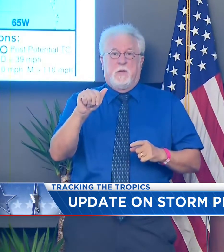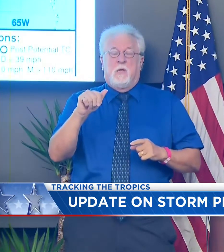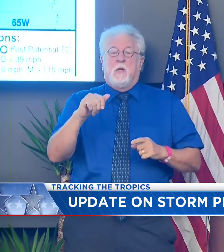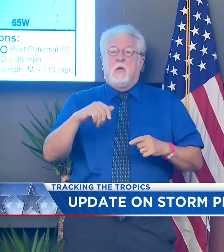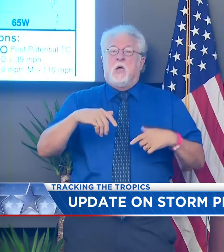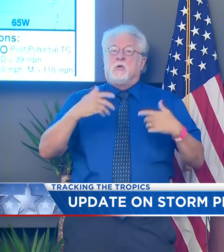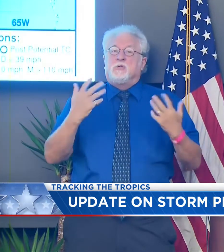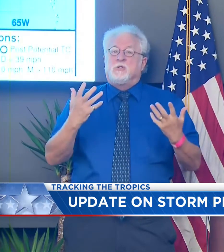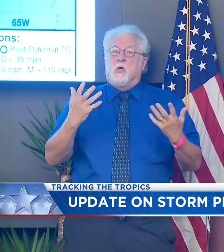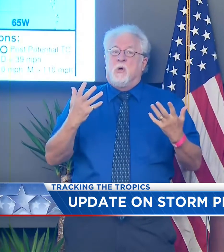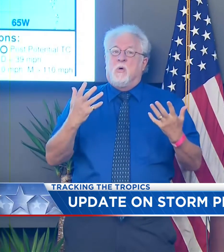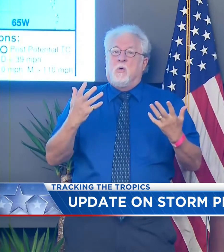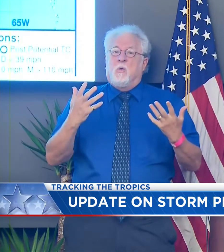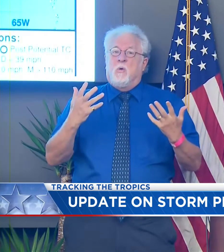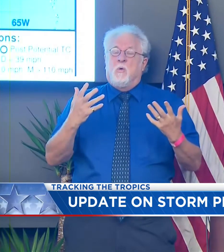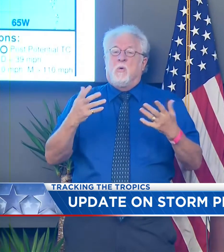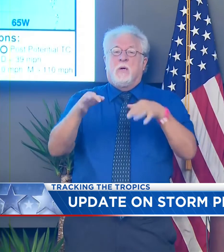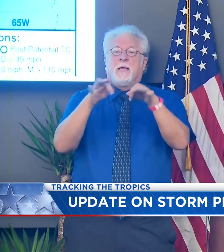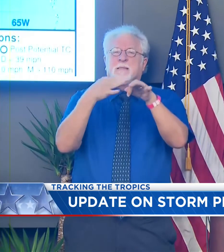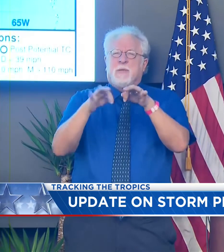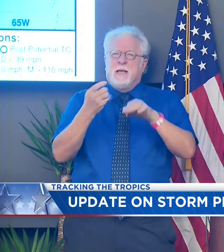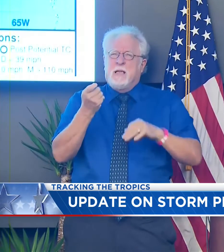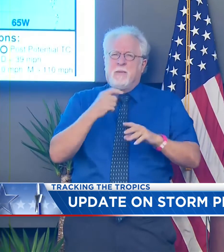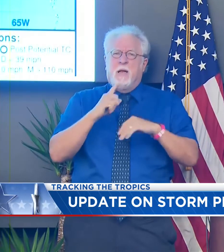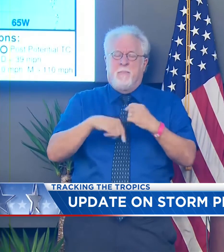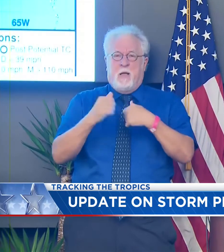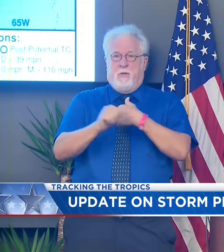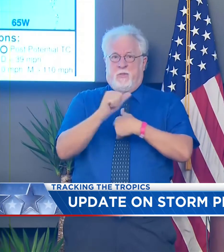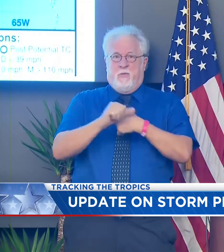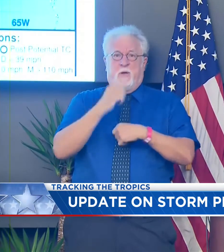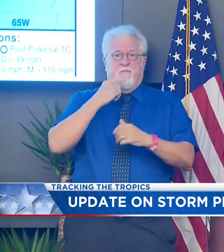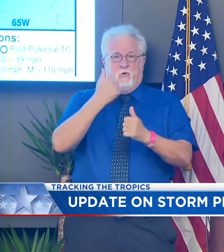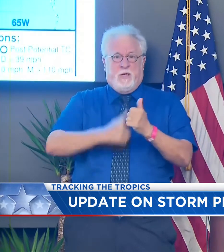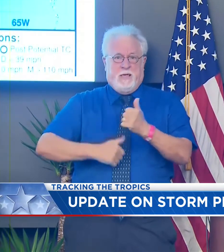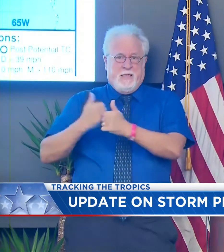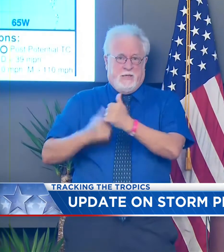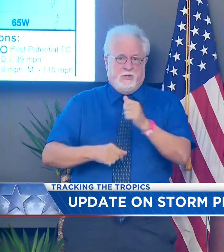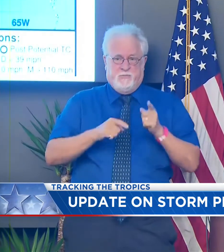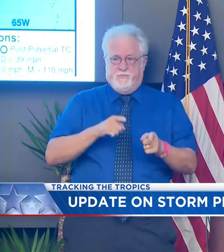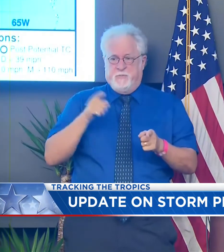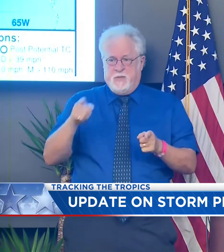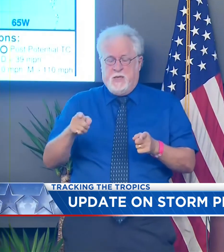WE HAVE, LIKE HE MENTIONED, A ONE-TWO PUNCH THAT'S GOING TO HIT THE STATE OF LOUISIANA.